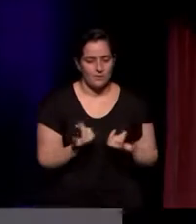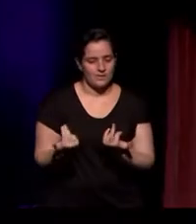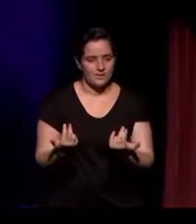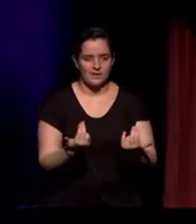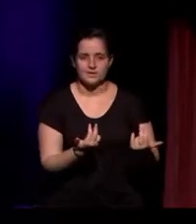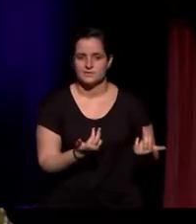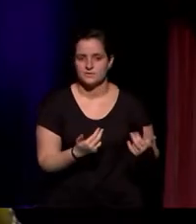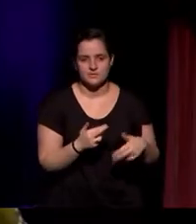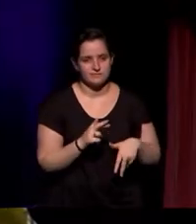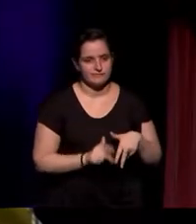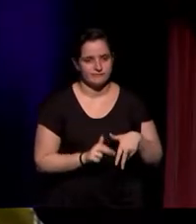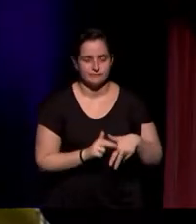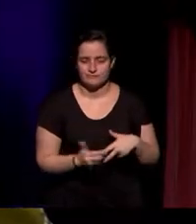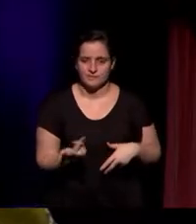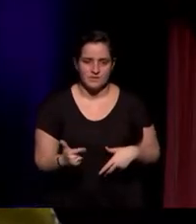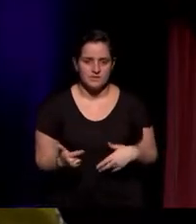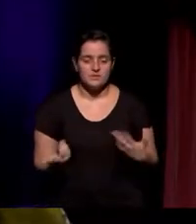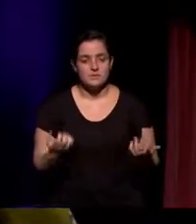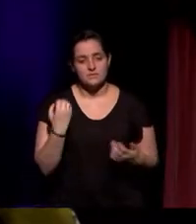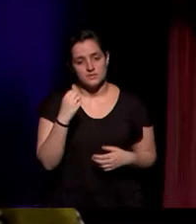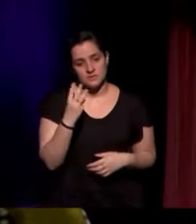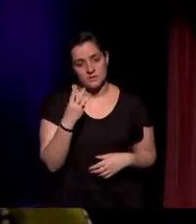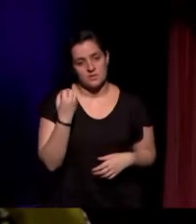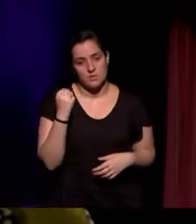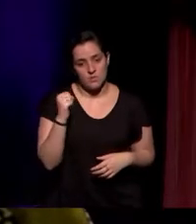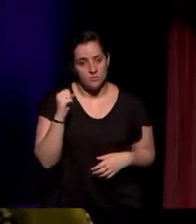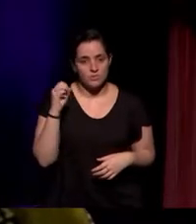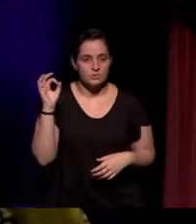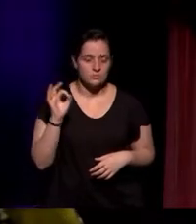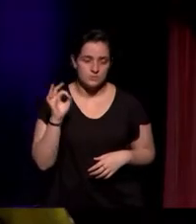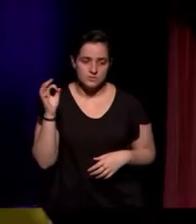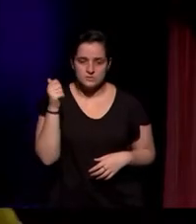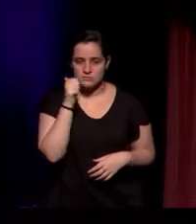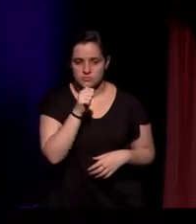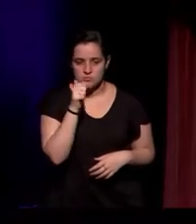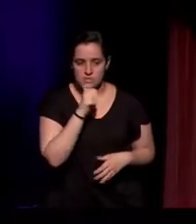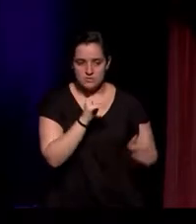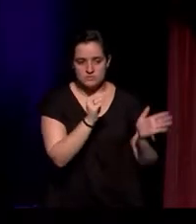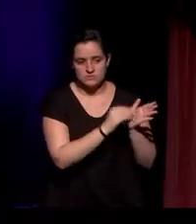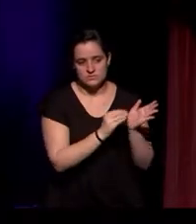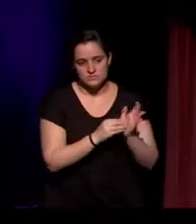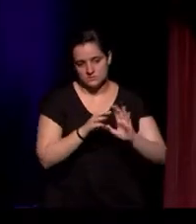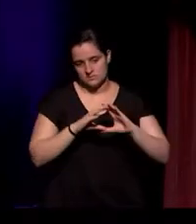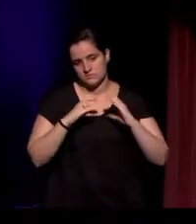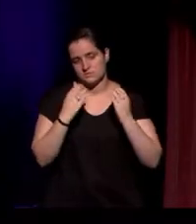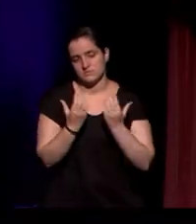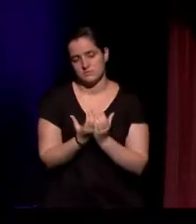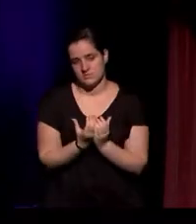We have 38% women in the National Parliament, in the National Assembly of the Republic.